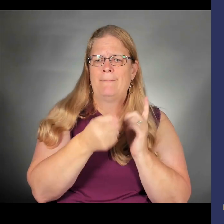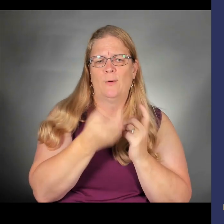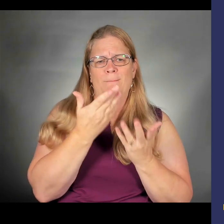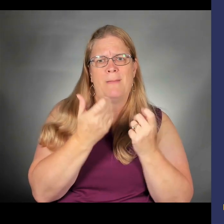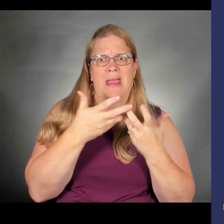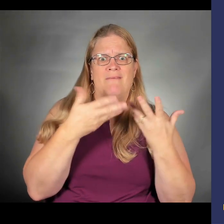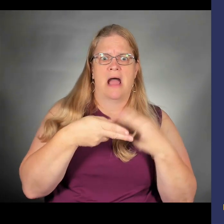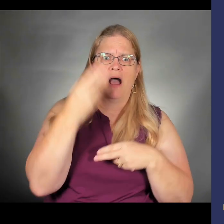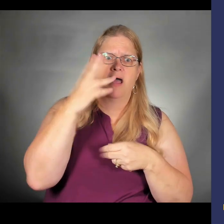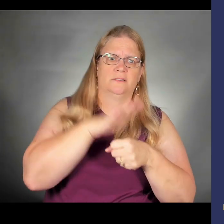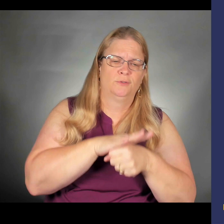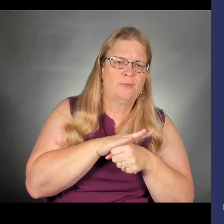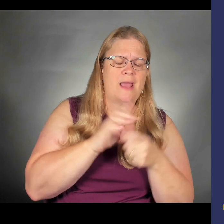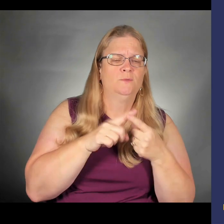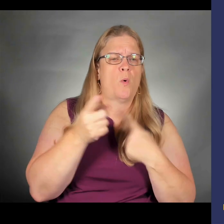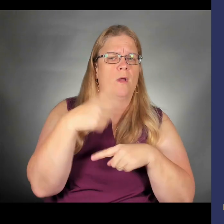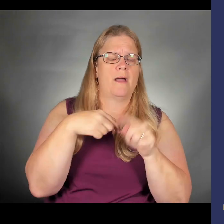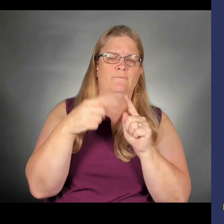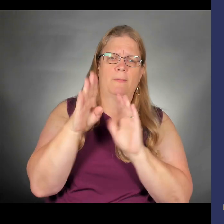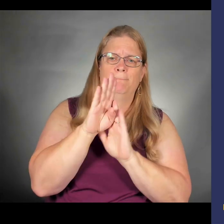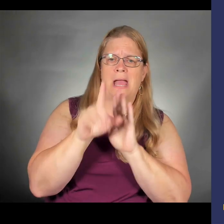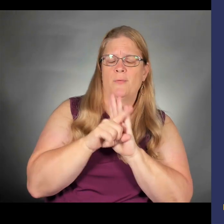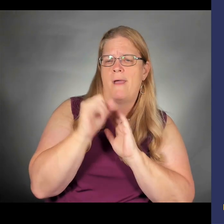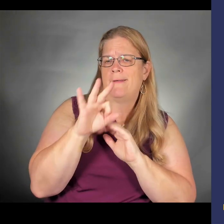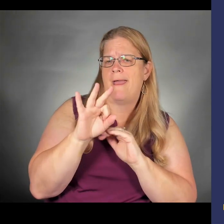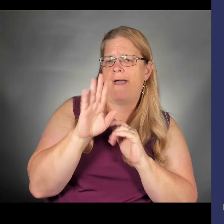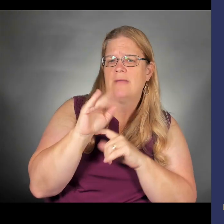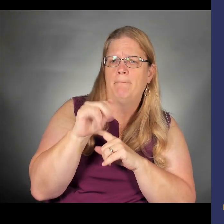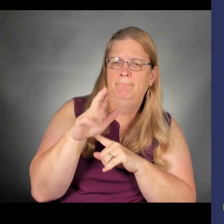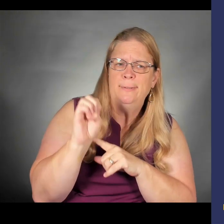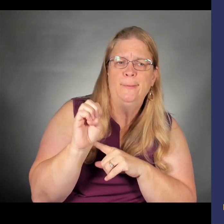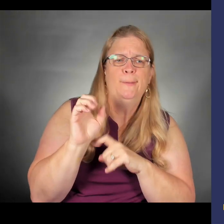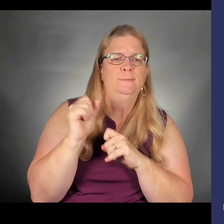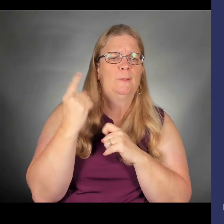familiar with our students. Perhaps we recognize some are under high stress.